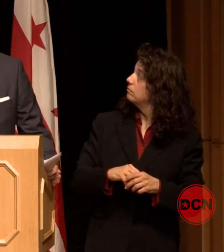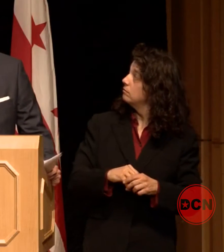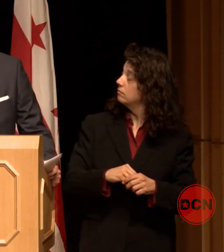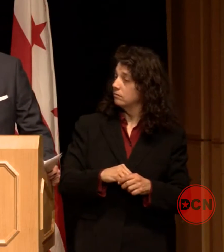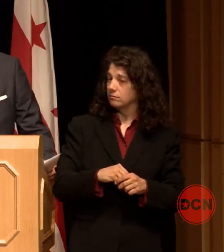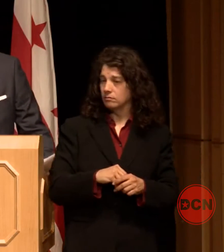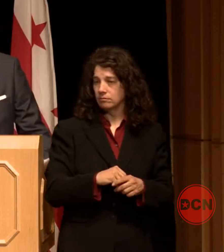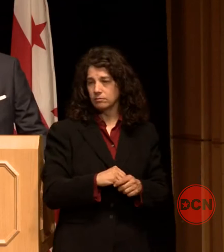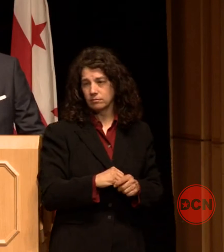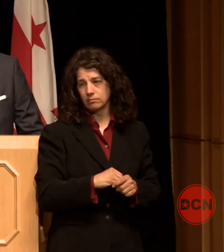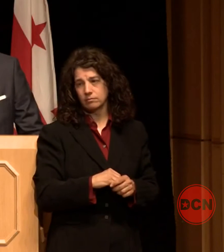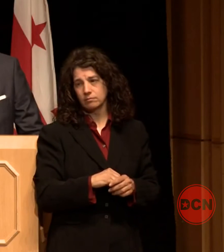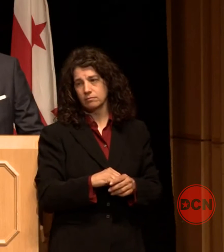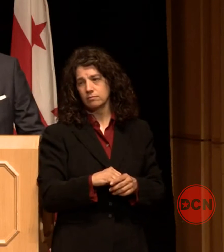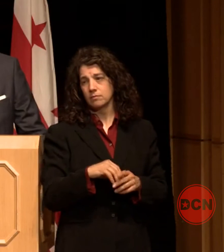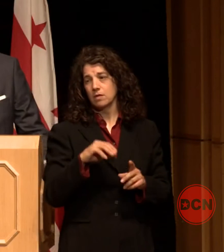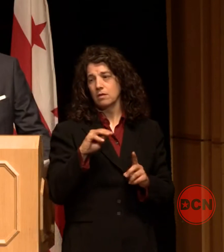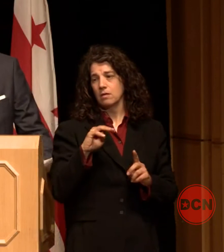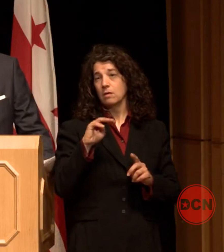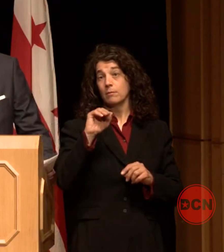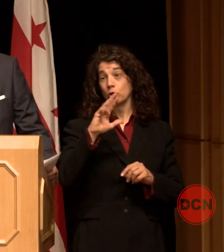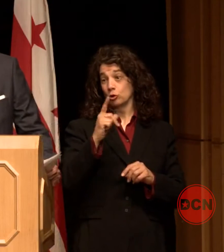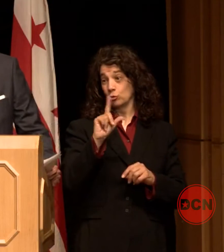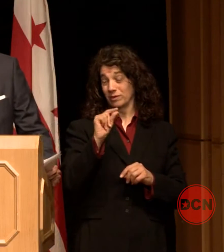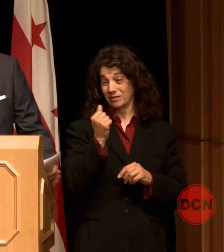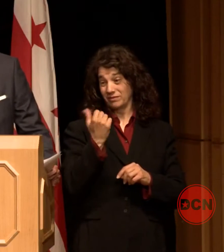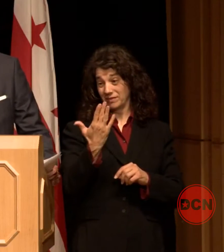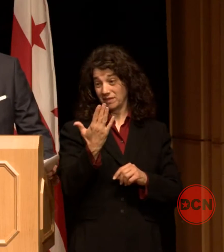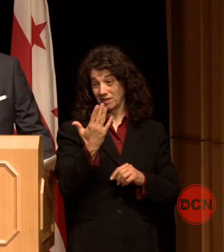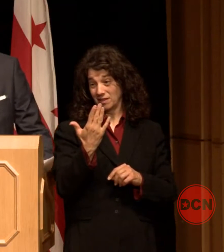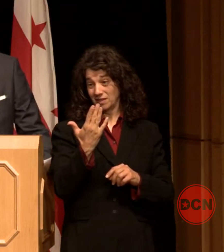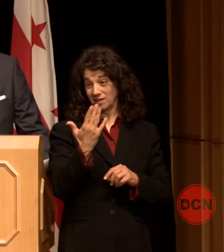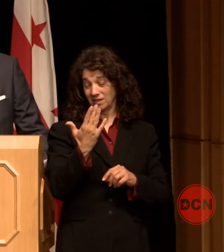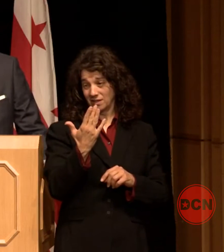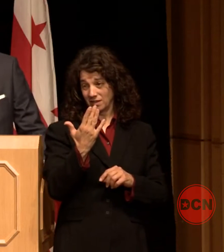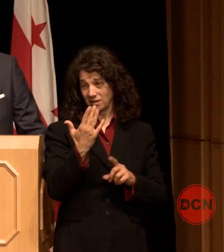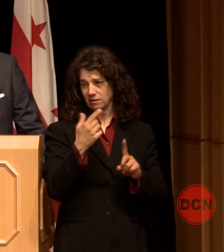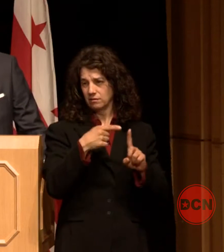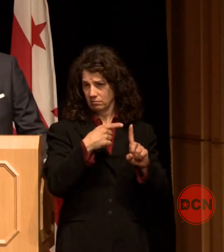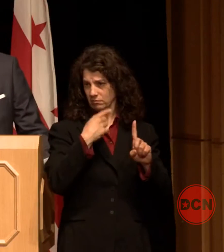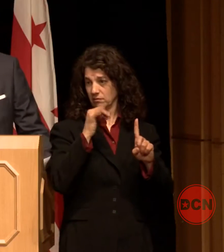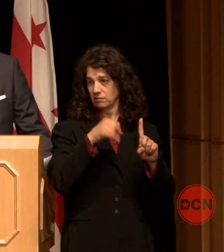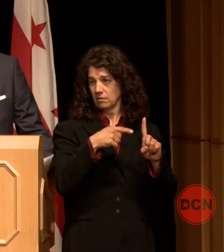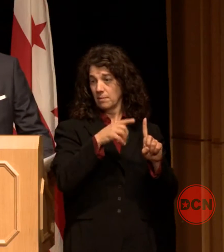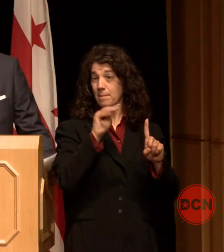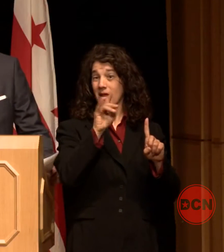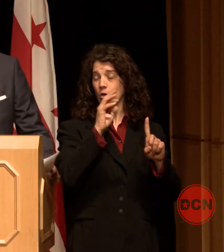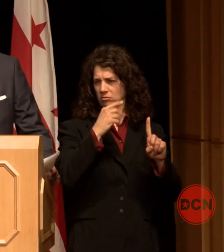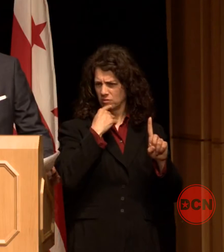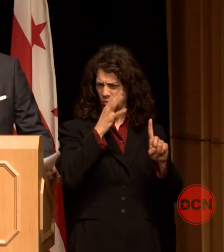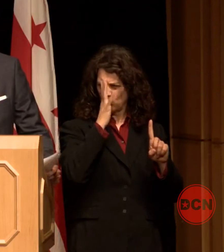THAT SHE WOULD DOUBLE DOWN ON THE NEW COMMUNITIES AND THAT IS EXACTLY WHAT WE HAVE DONE. THERE ARE FOUR NEW COMMUNITIES